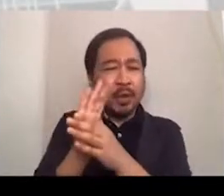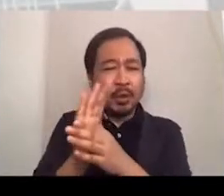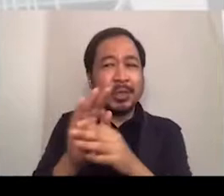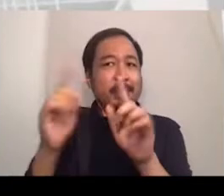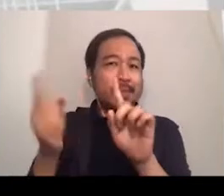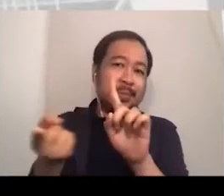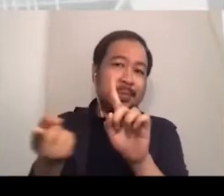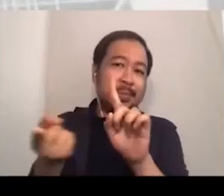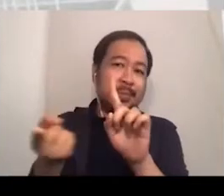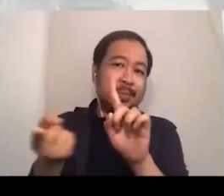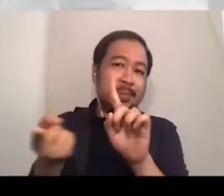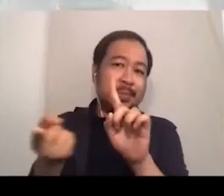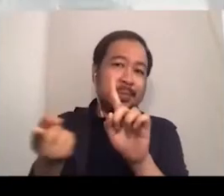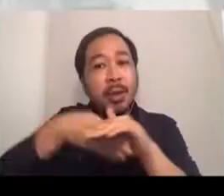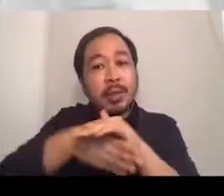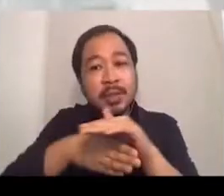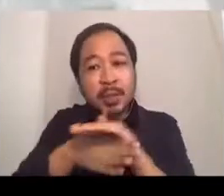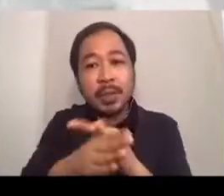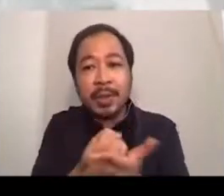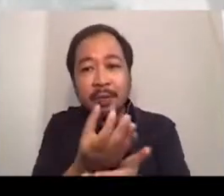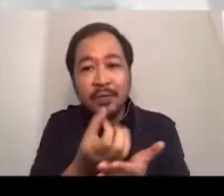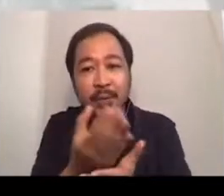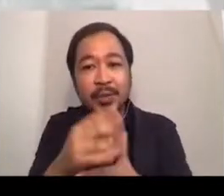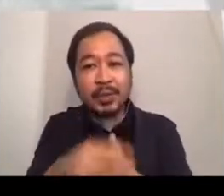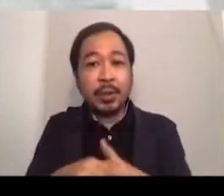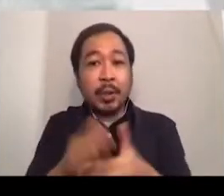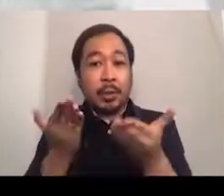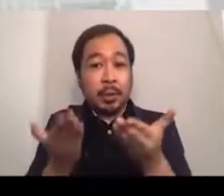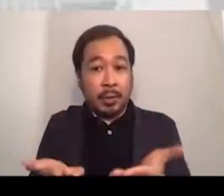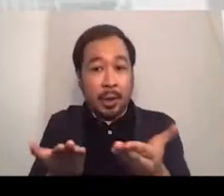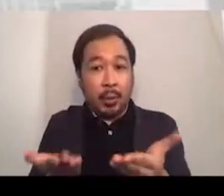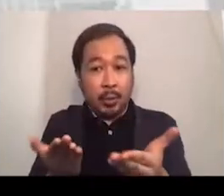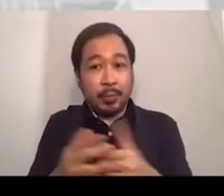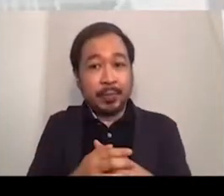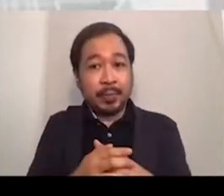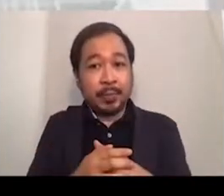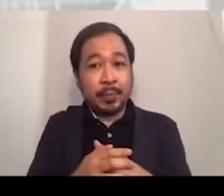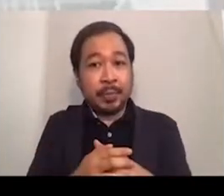So, can you share with us some of the good practices whether by governments or CSOs